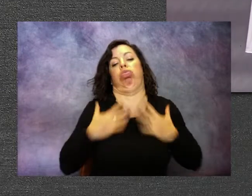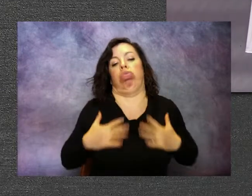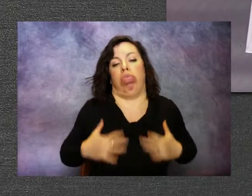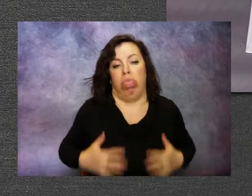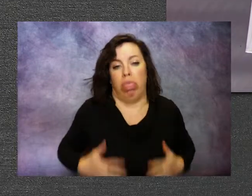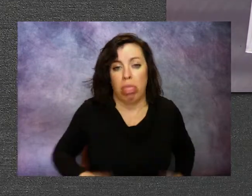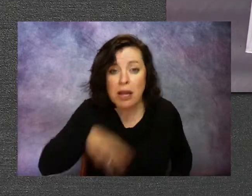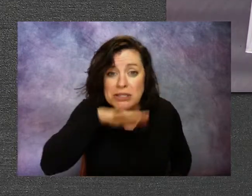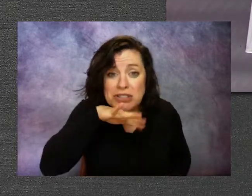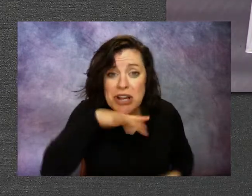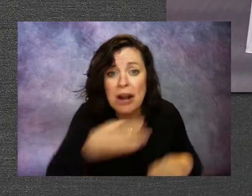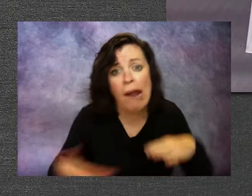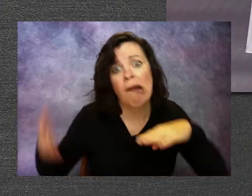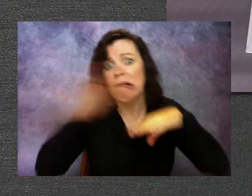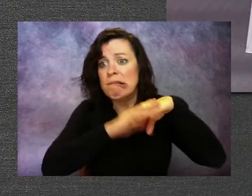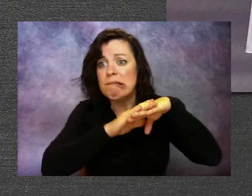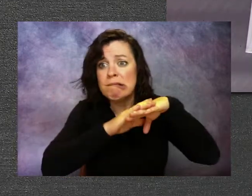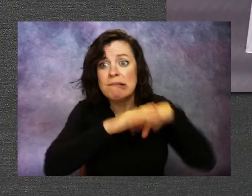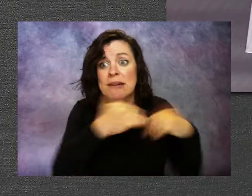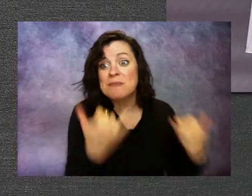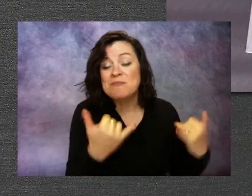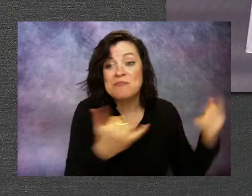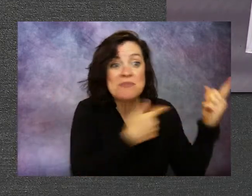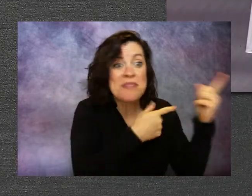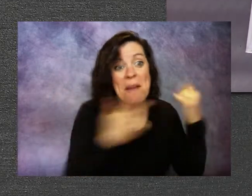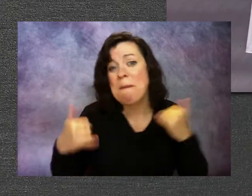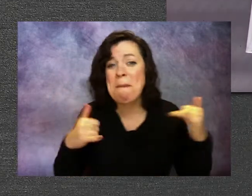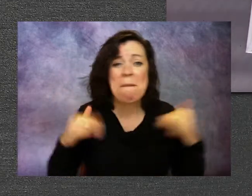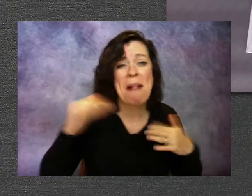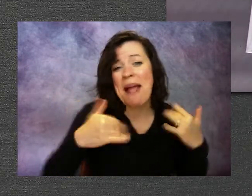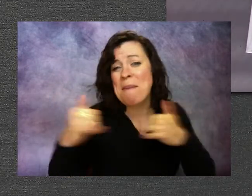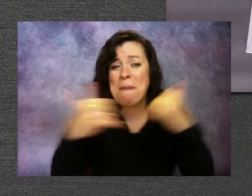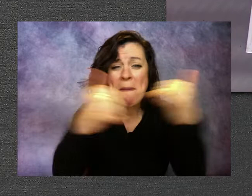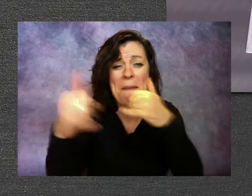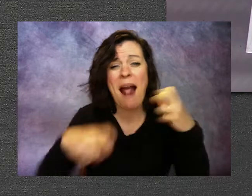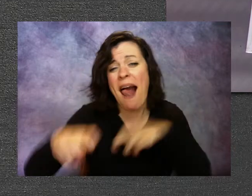He played tag with the other dogs and became dirtier still.